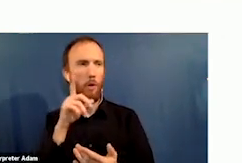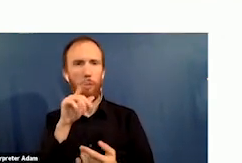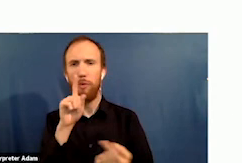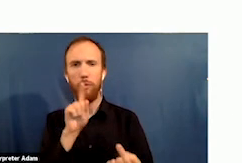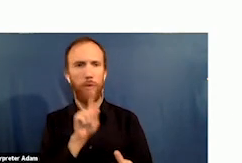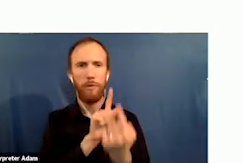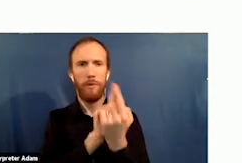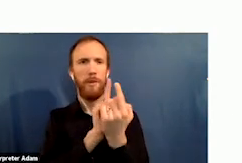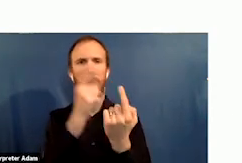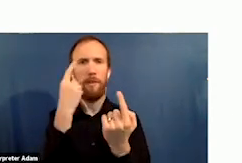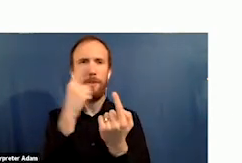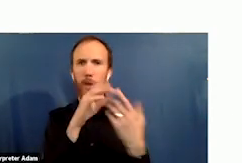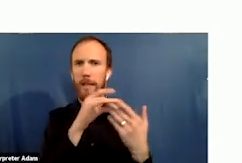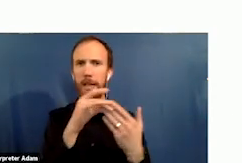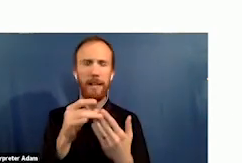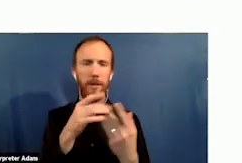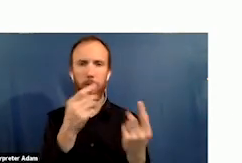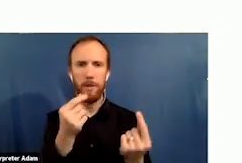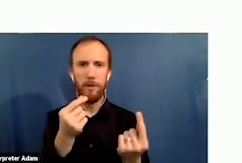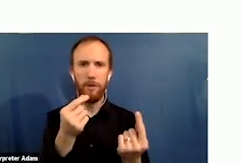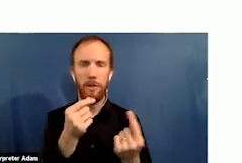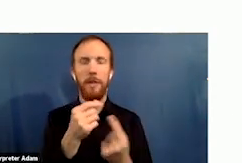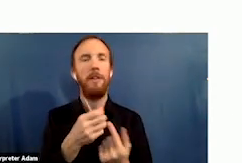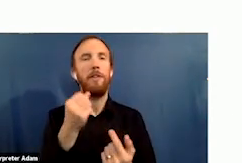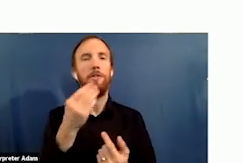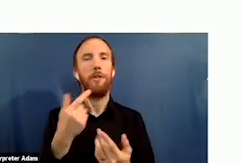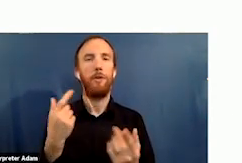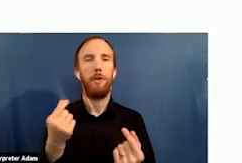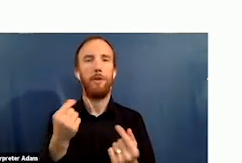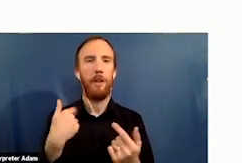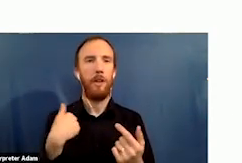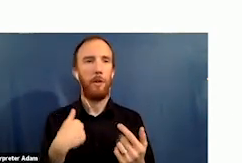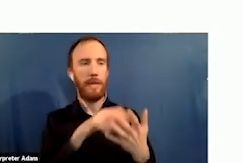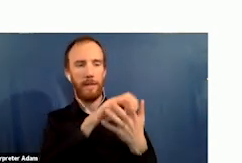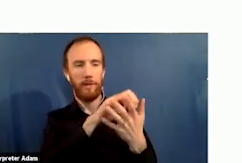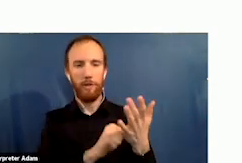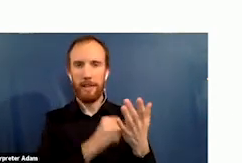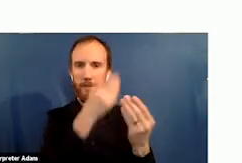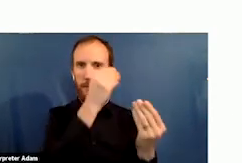We deal with these issues by extracting topics from the chat, and making conversation graphs